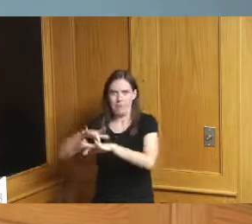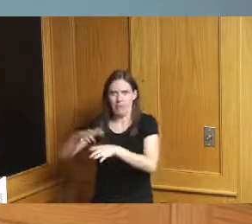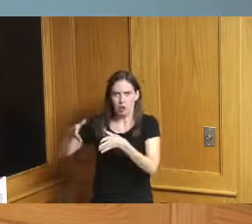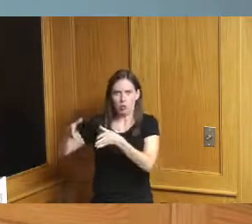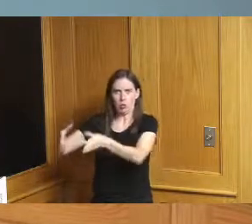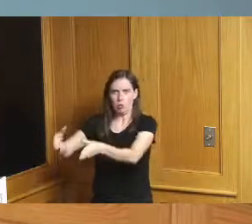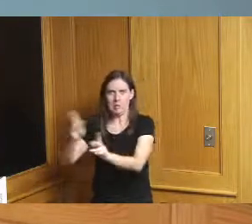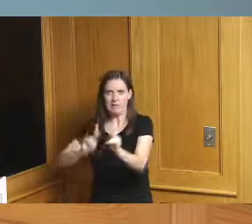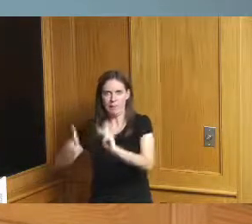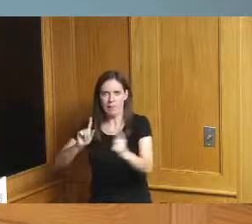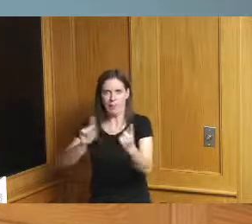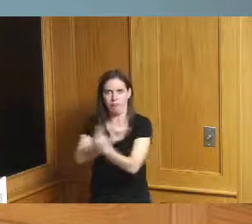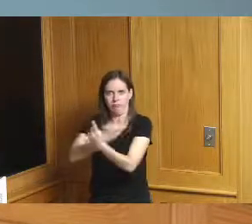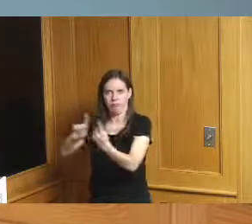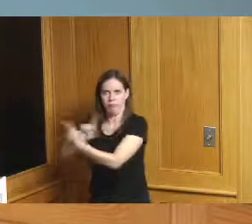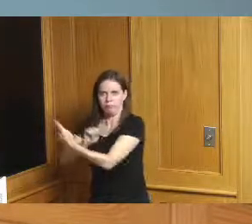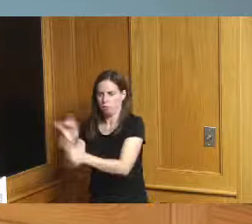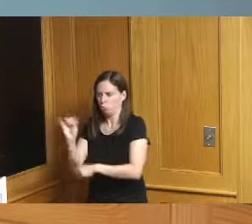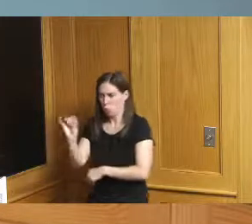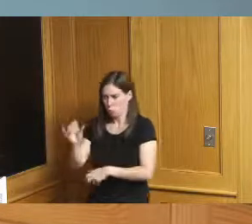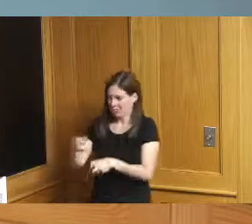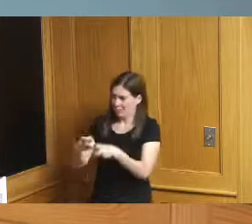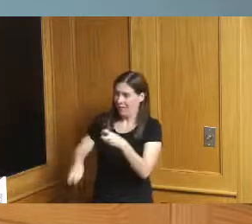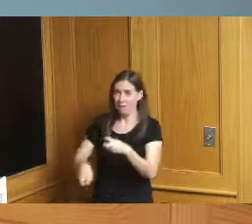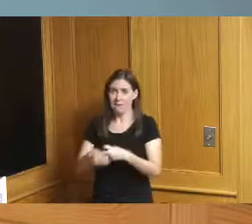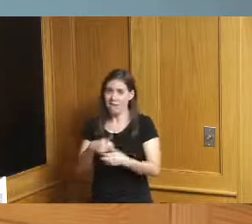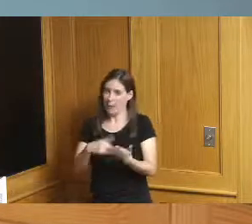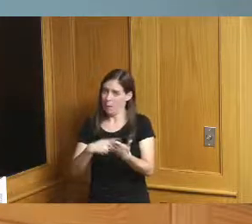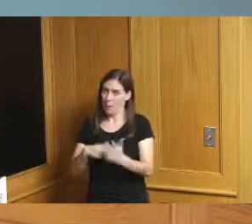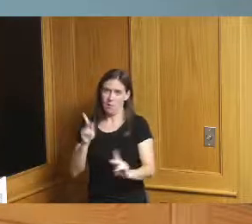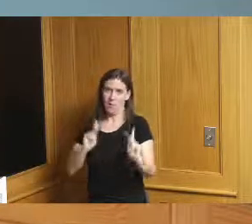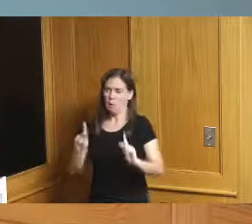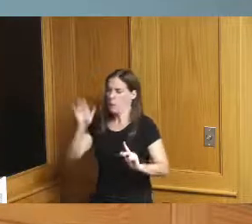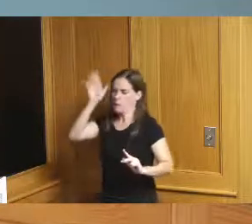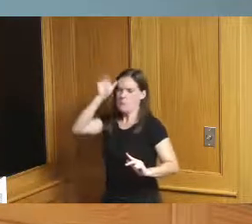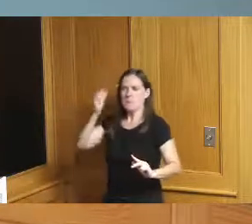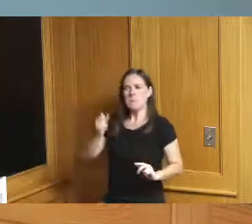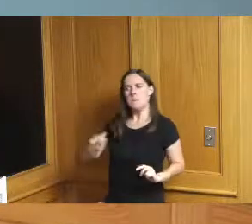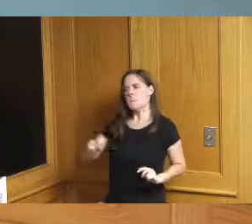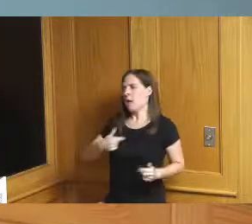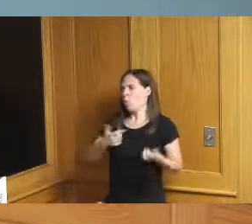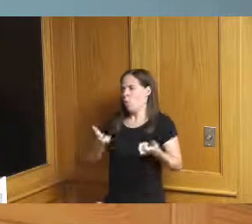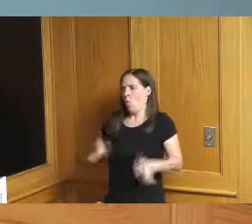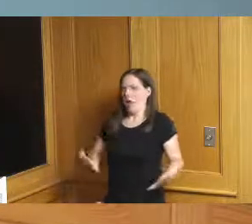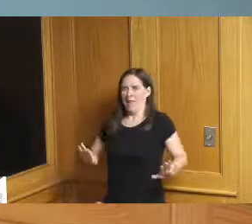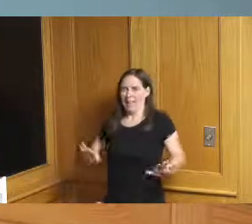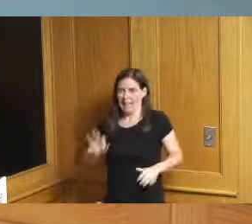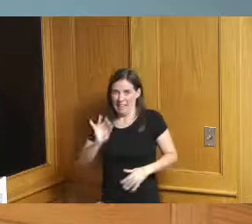these are the toughest to convince and when you get one or two it's not like i mean you might